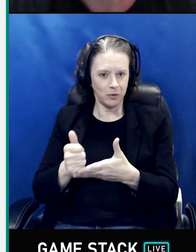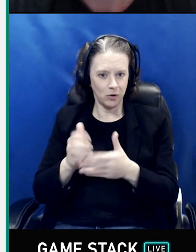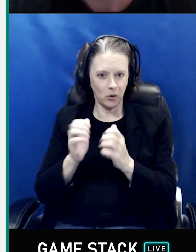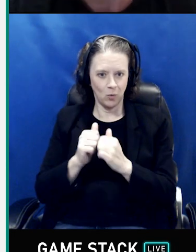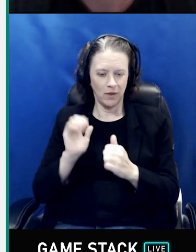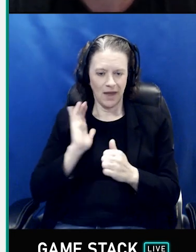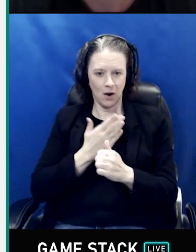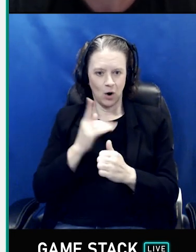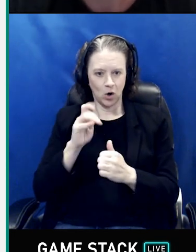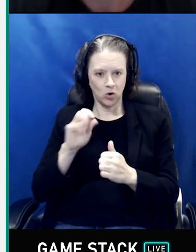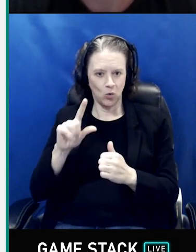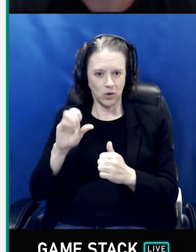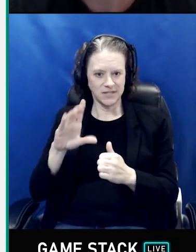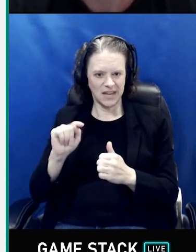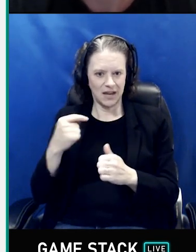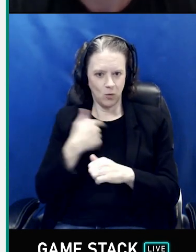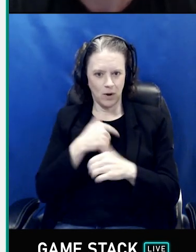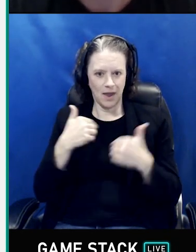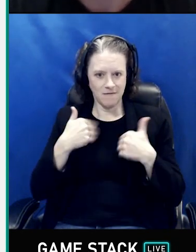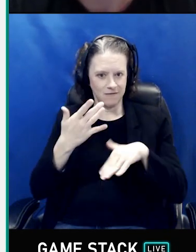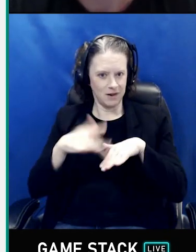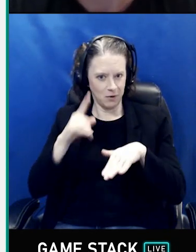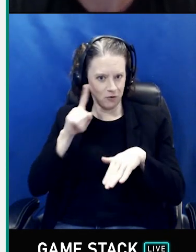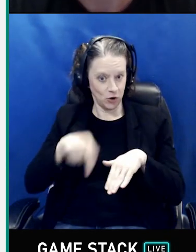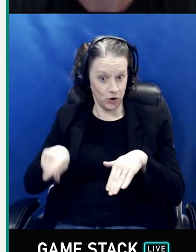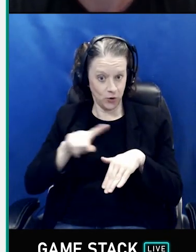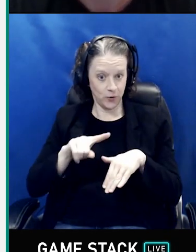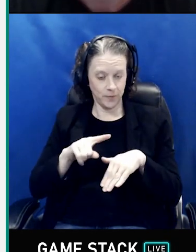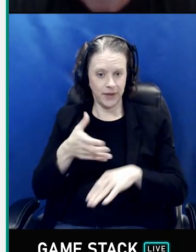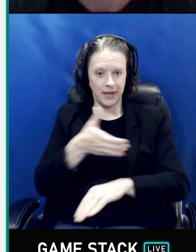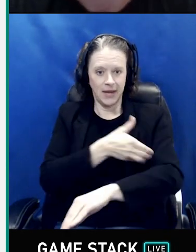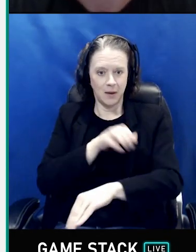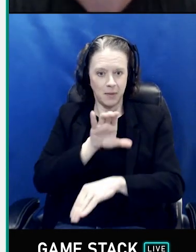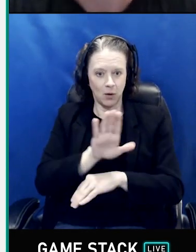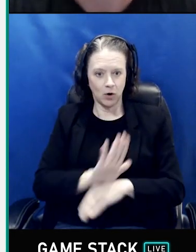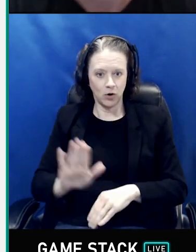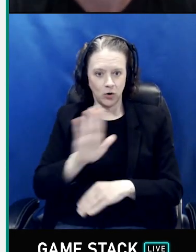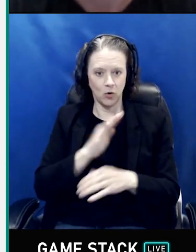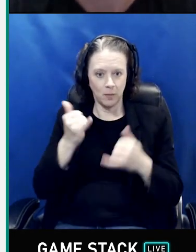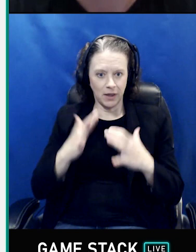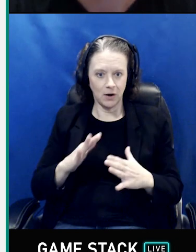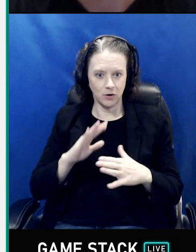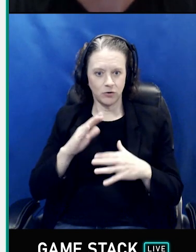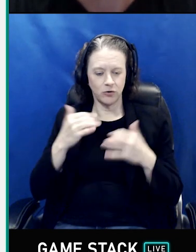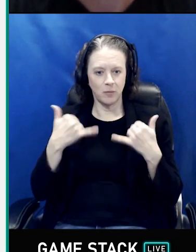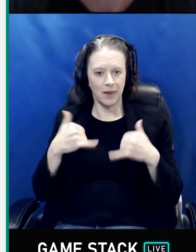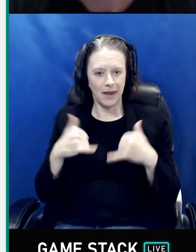And finally, empowering your players to play where they want, when they want.